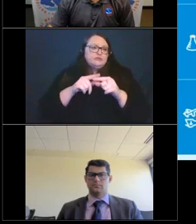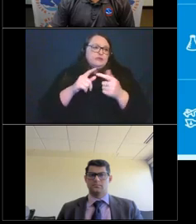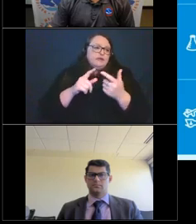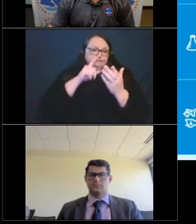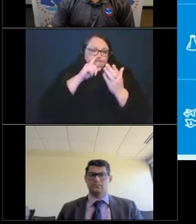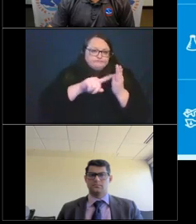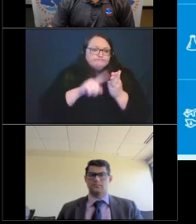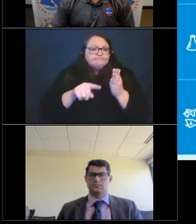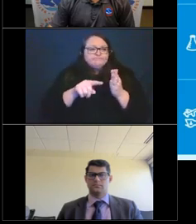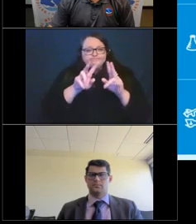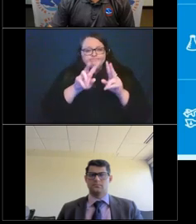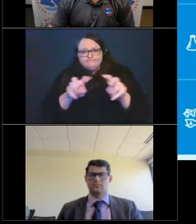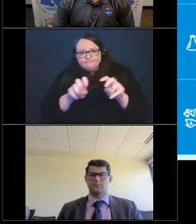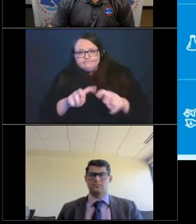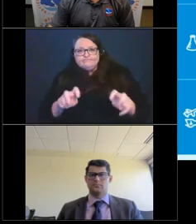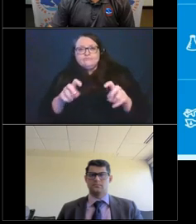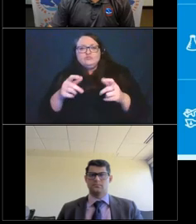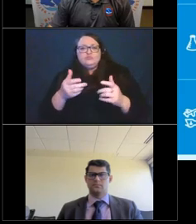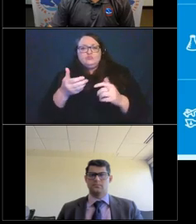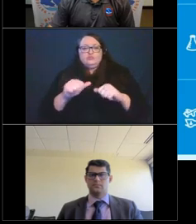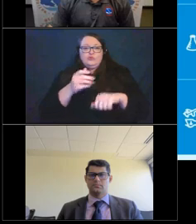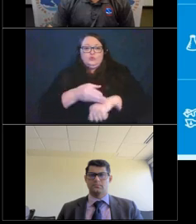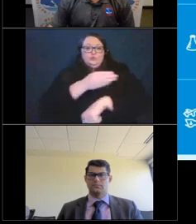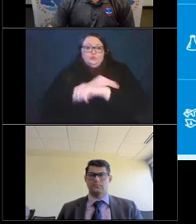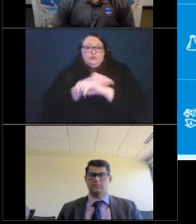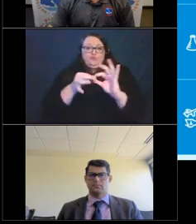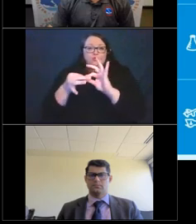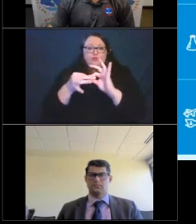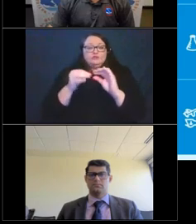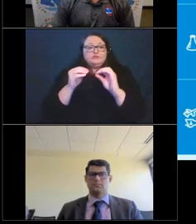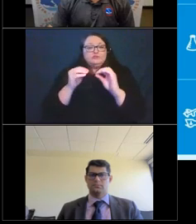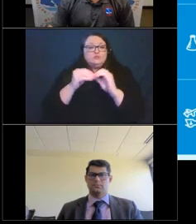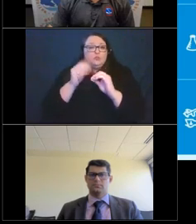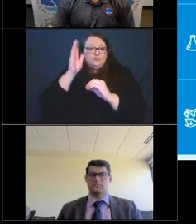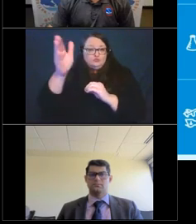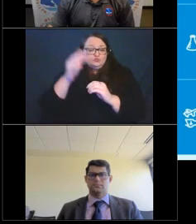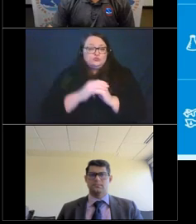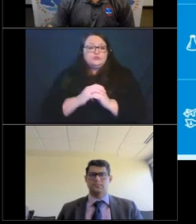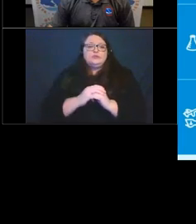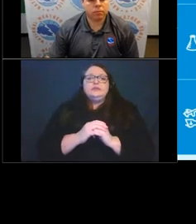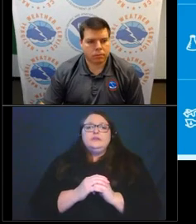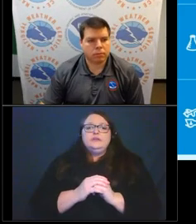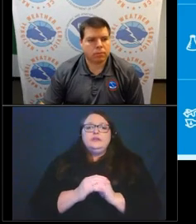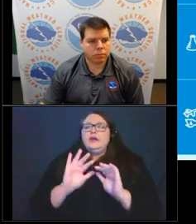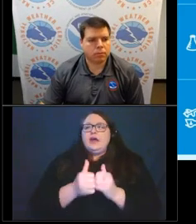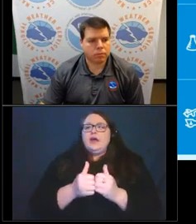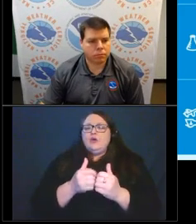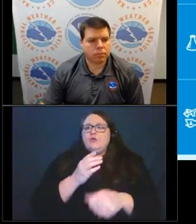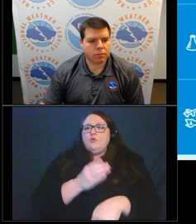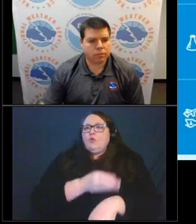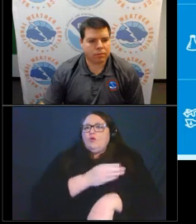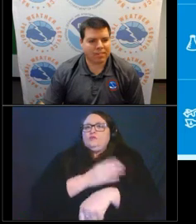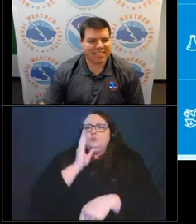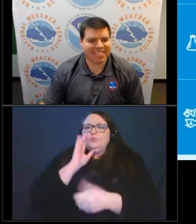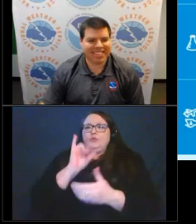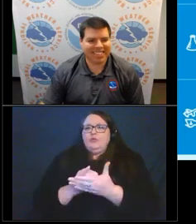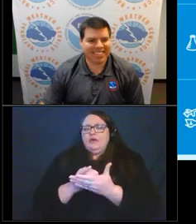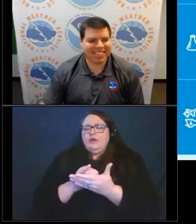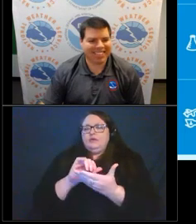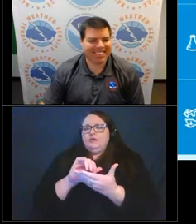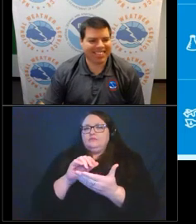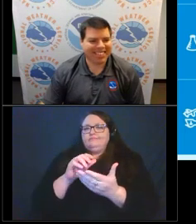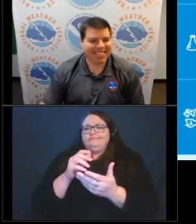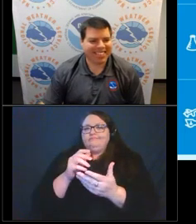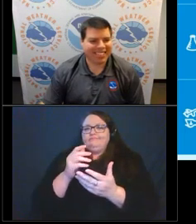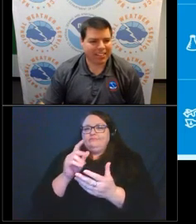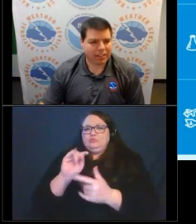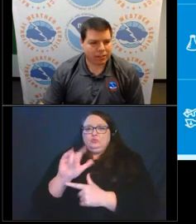further? How frequently will the product be issued and updated? It's kind of a two part question.